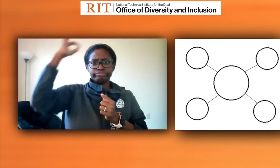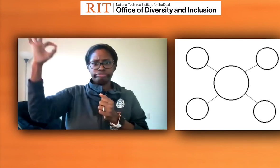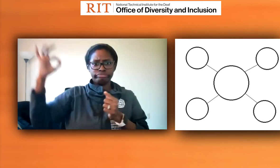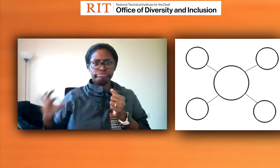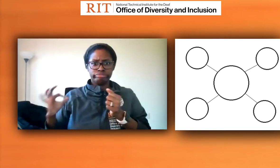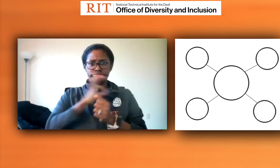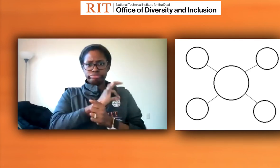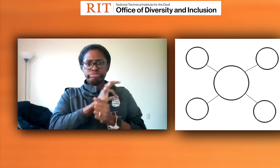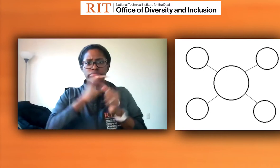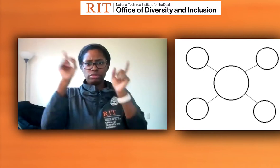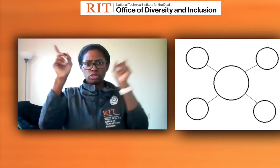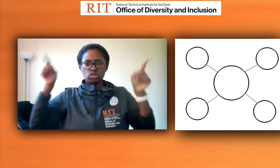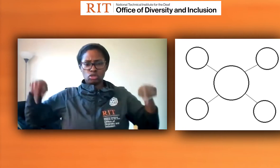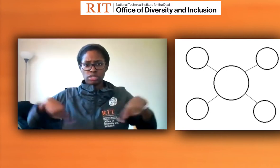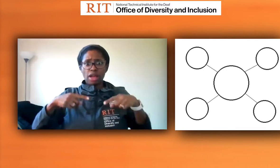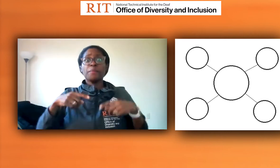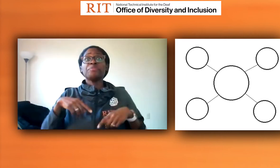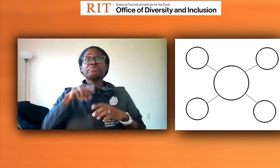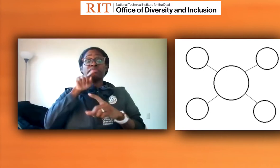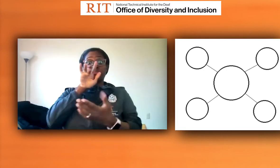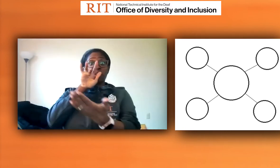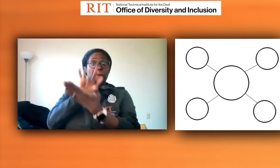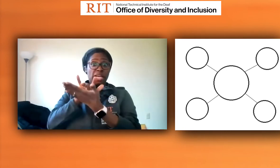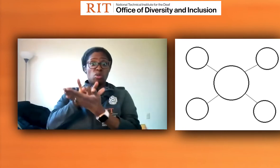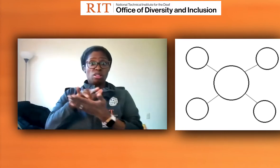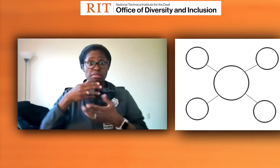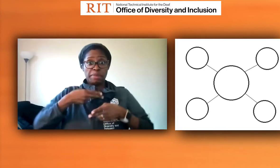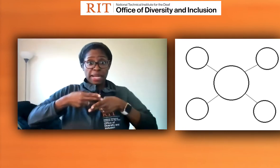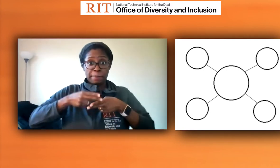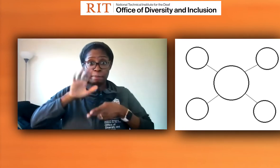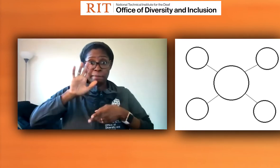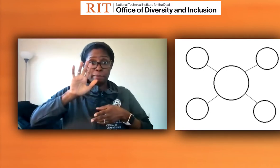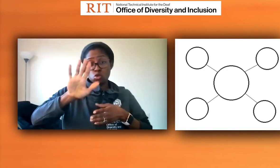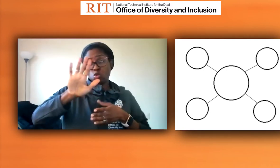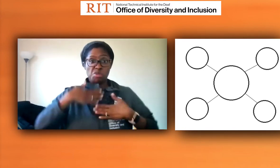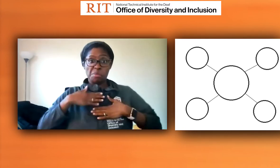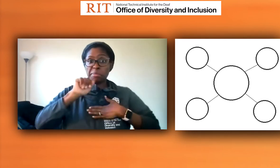surrounding circles on the outer skirts. In the middle, you'll write your name.